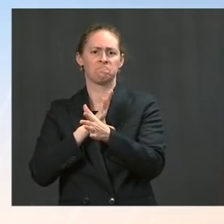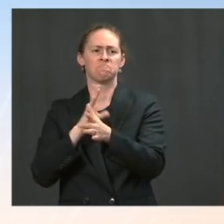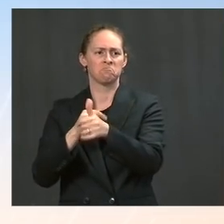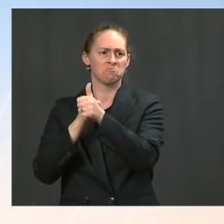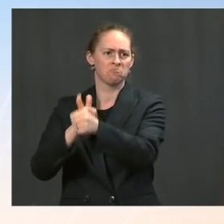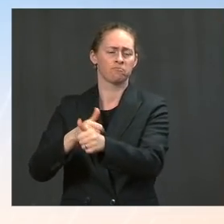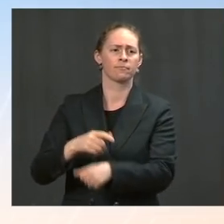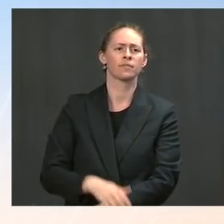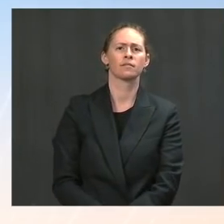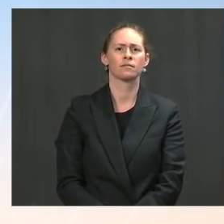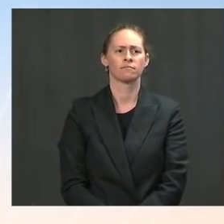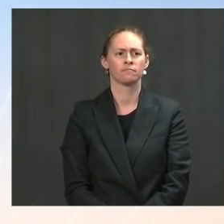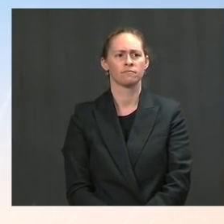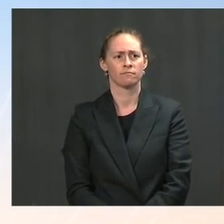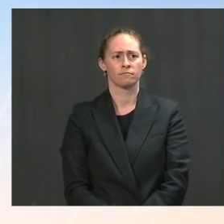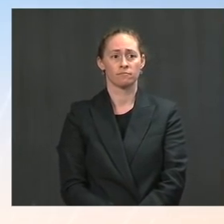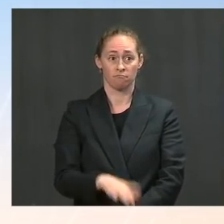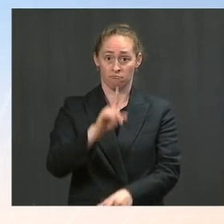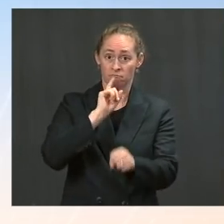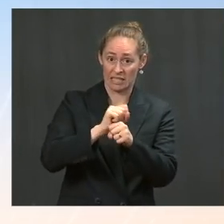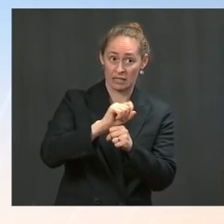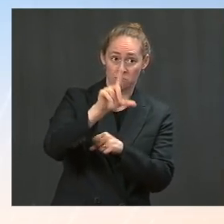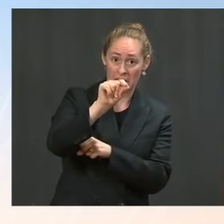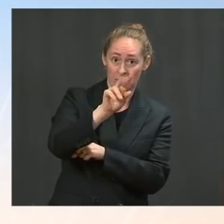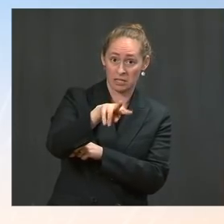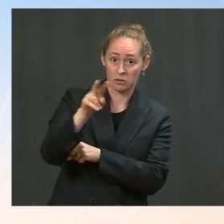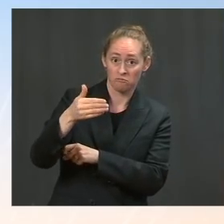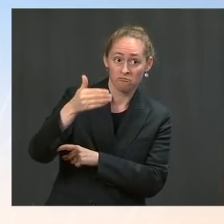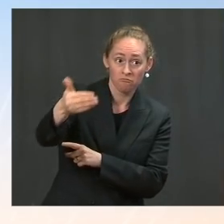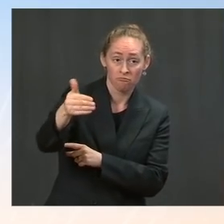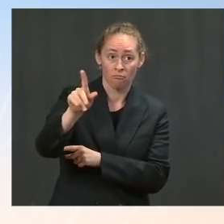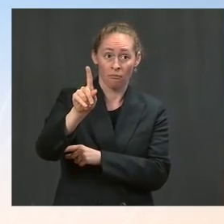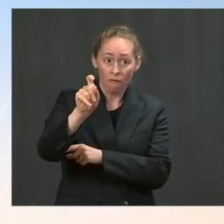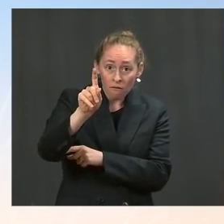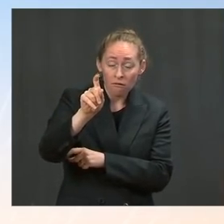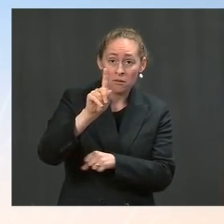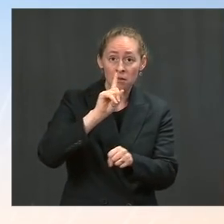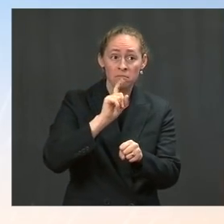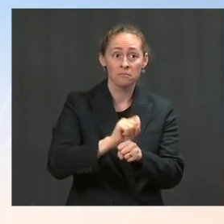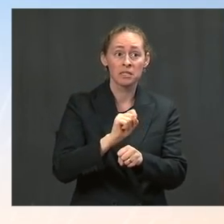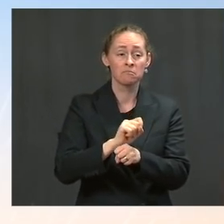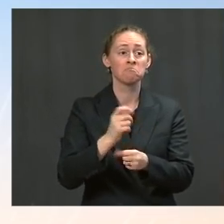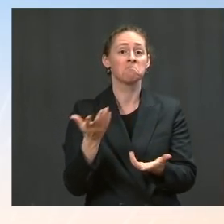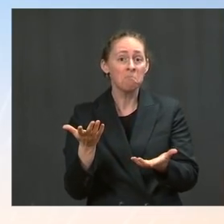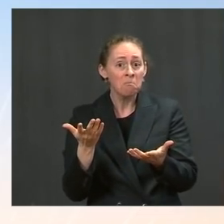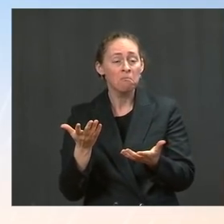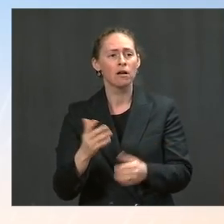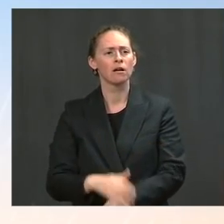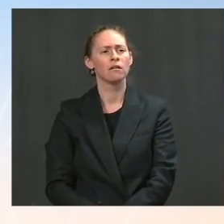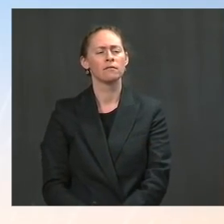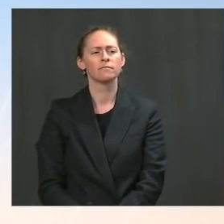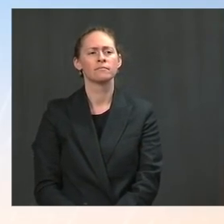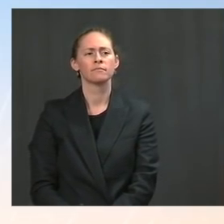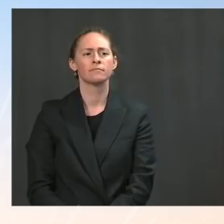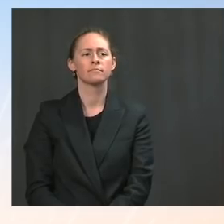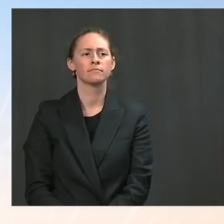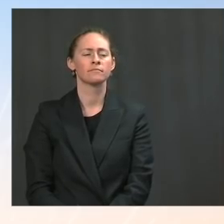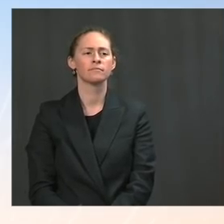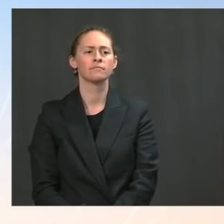to that -- that to be the main driver. I haven't seen data to suggest that, that the main driver of it is if it's formally approved or not.